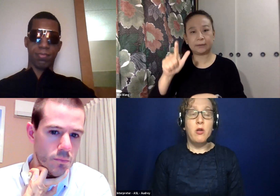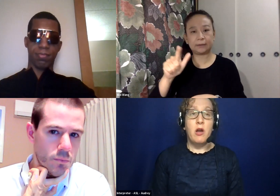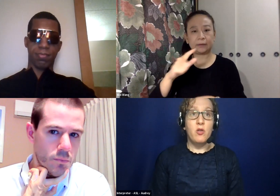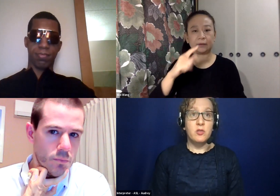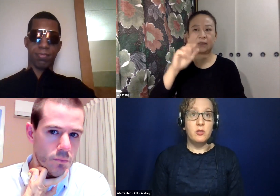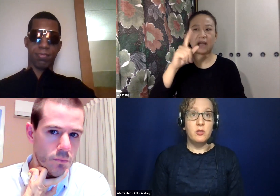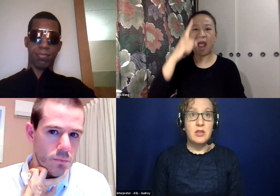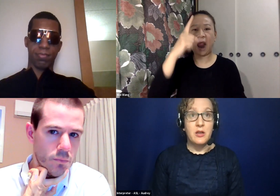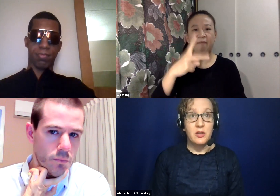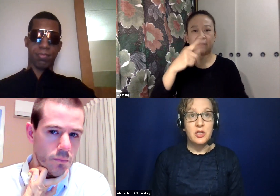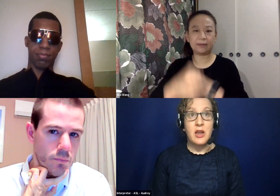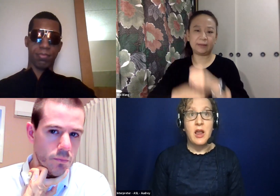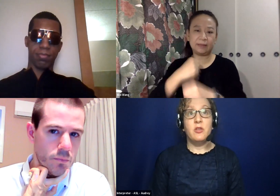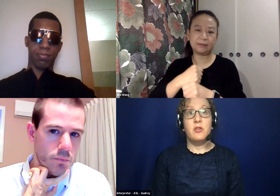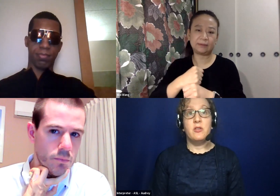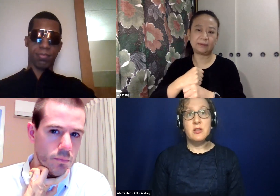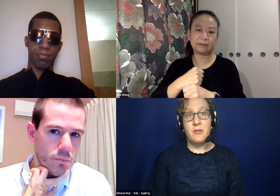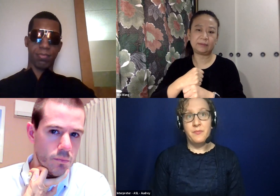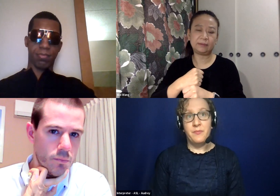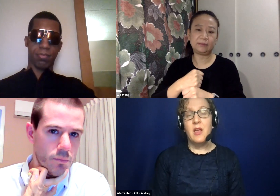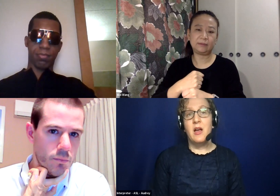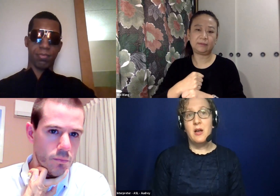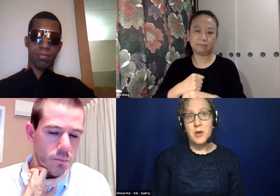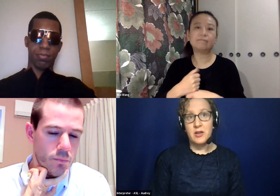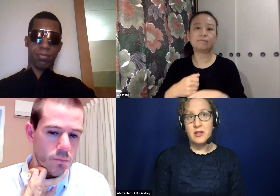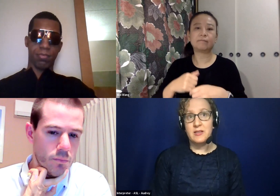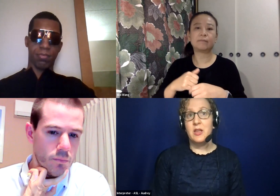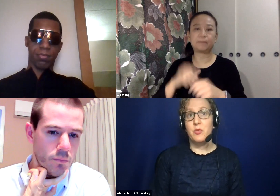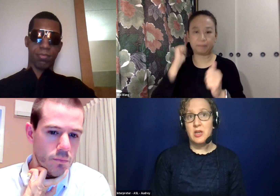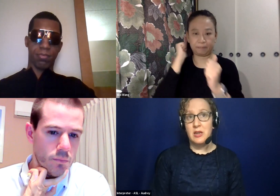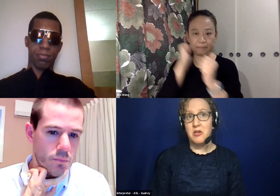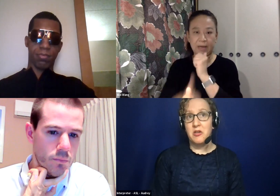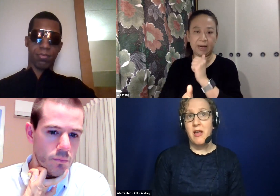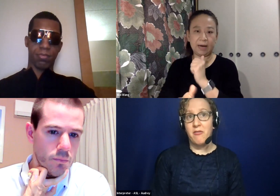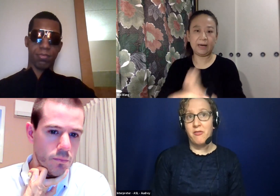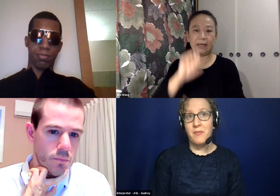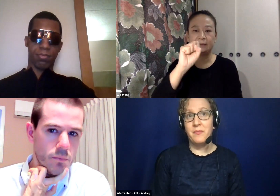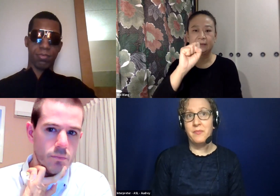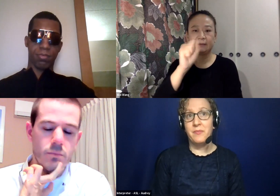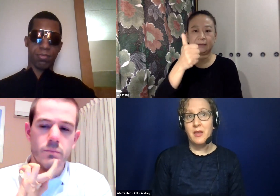where I also learned English and learned American Sign Language in a year and a half,